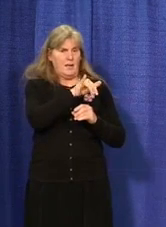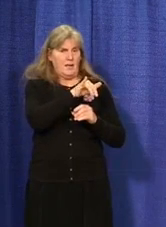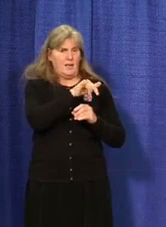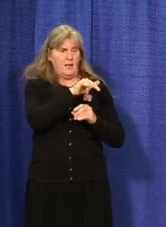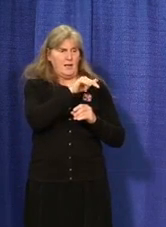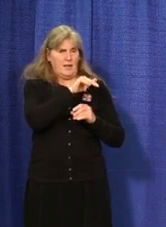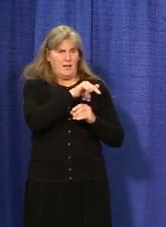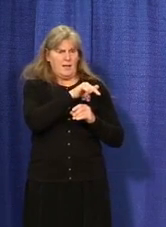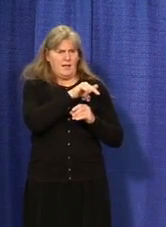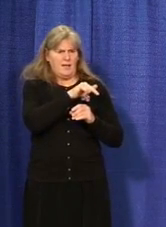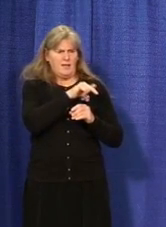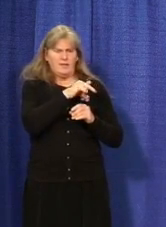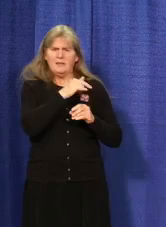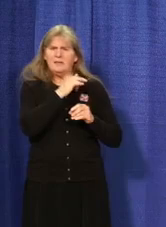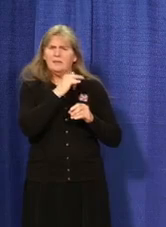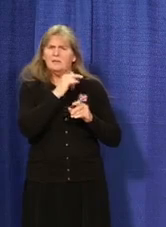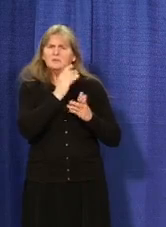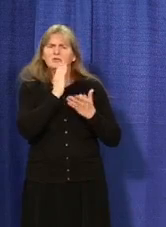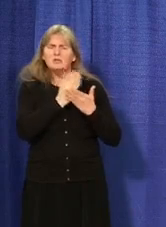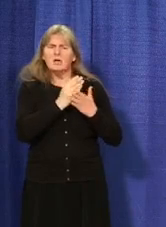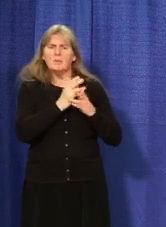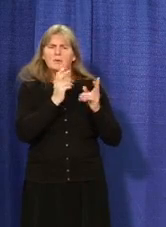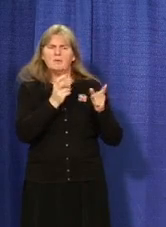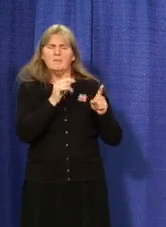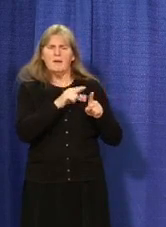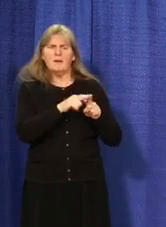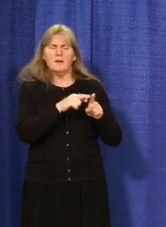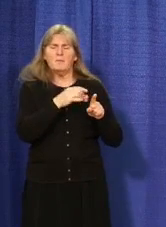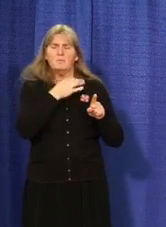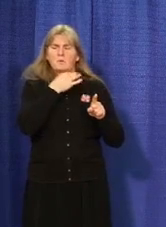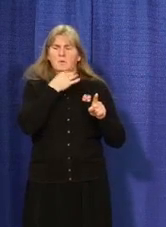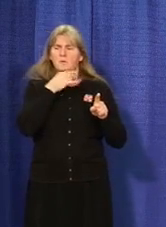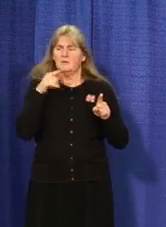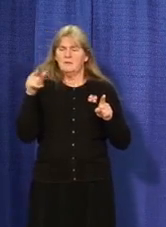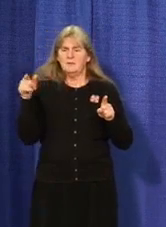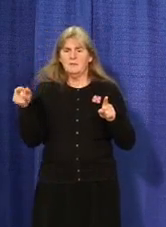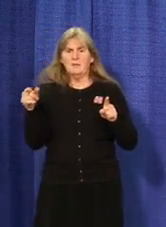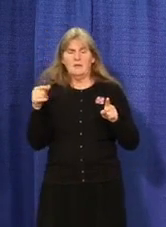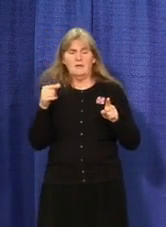seen but I am curious if the government is able to talk about the concern of the clusters